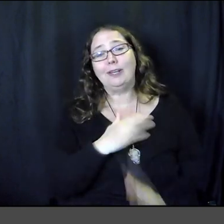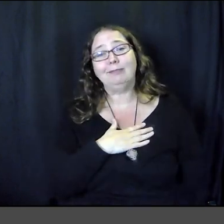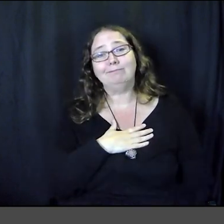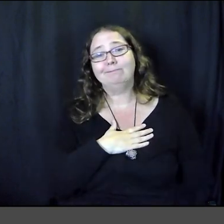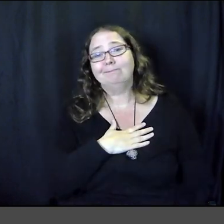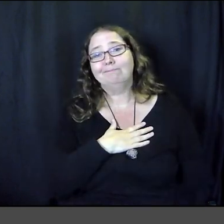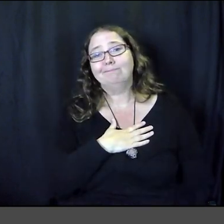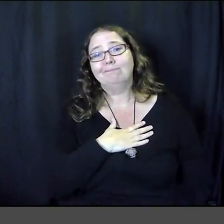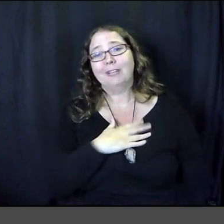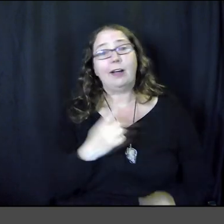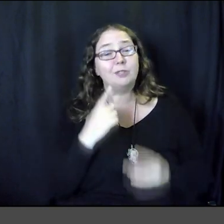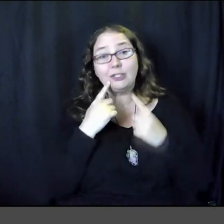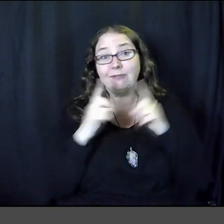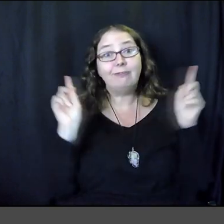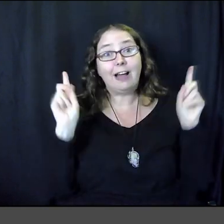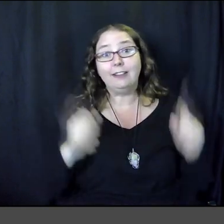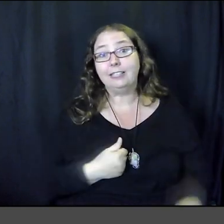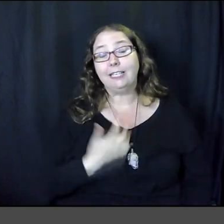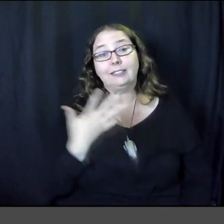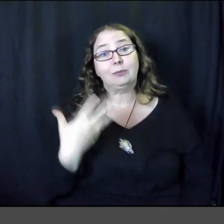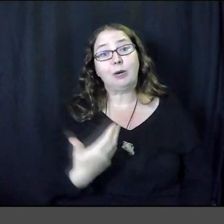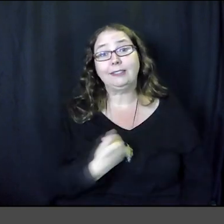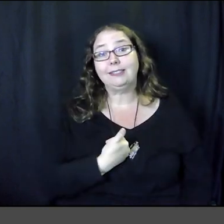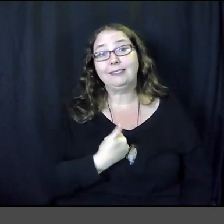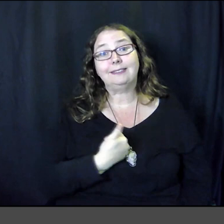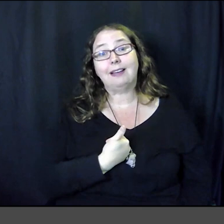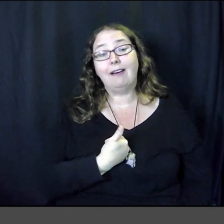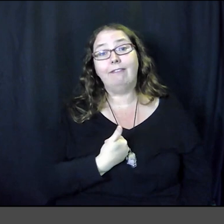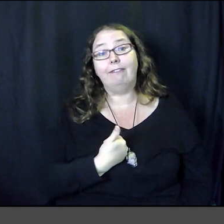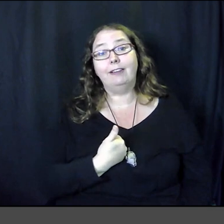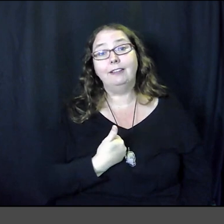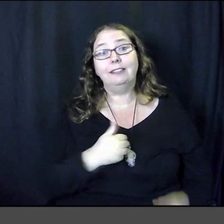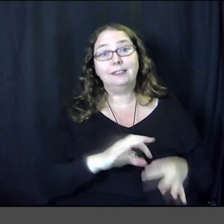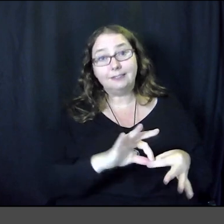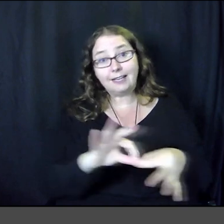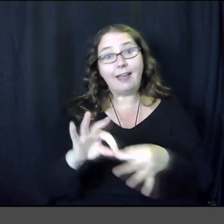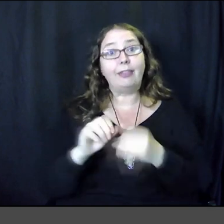COLLECTIVELY, UNIFIED IN HARMONY